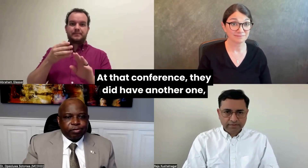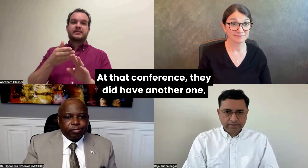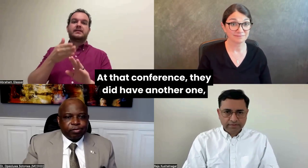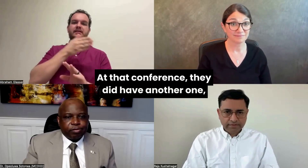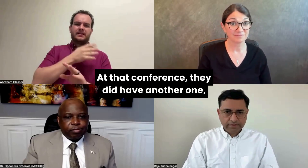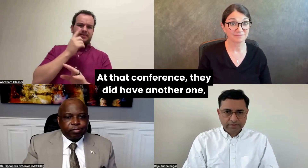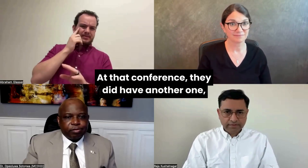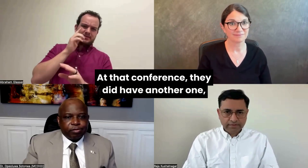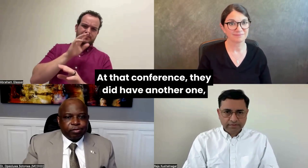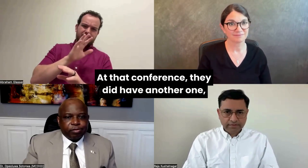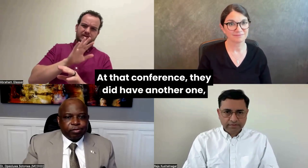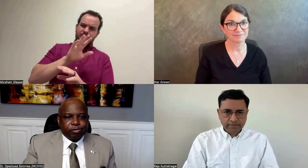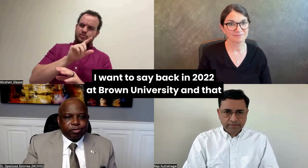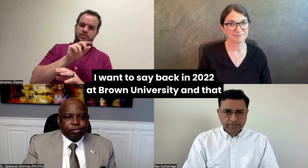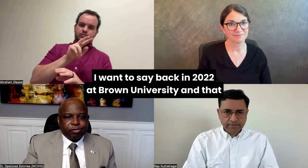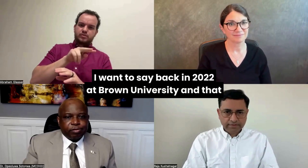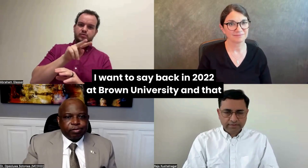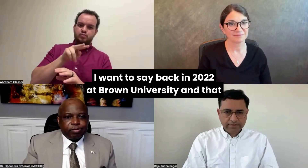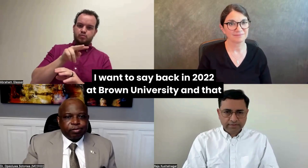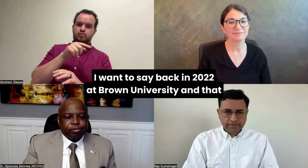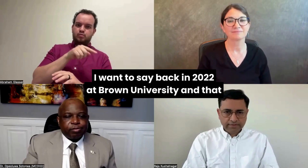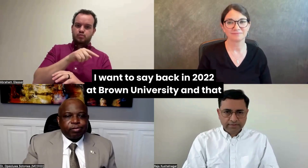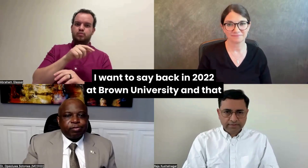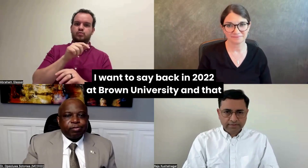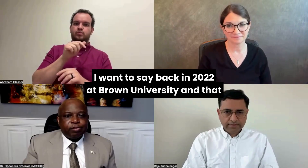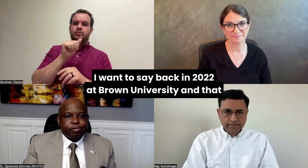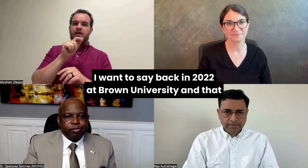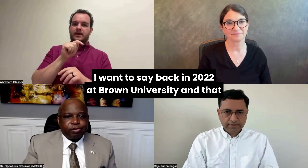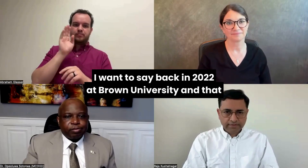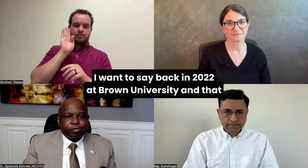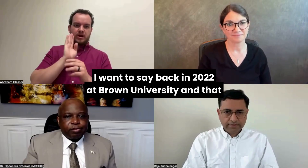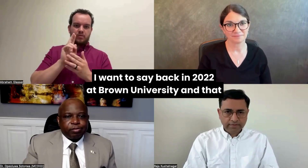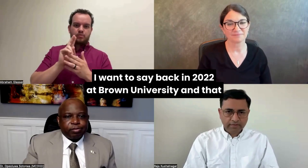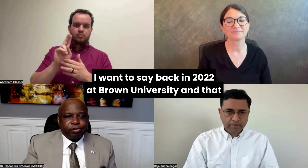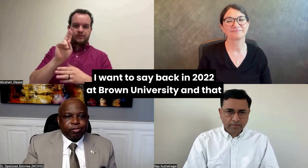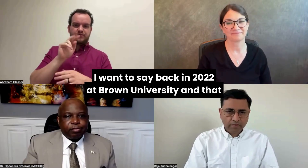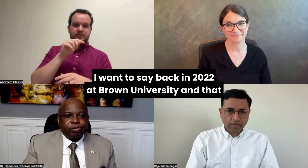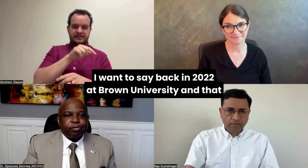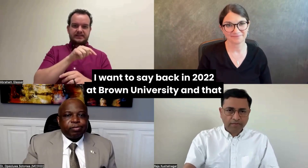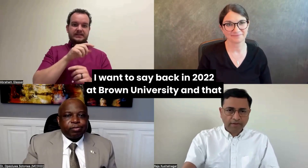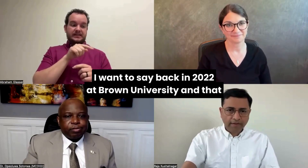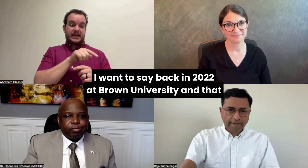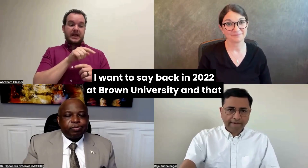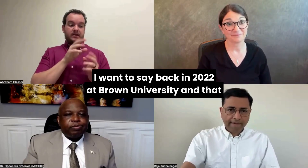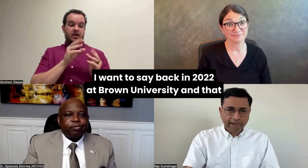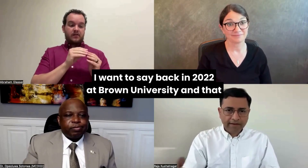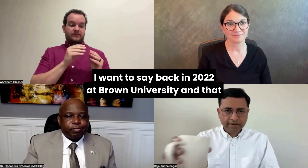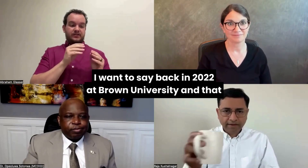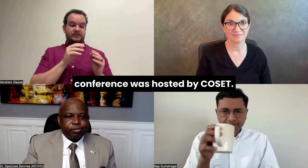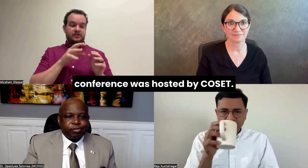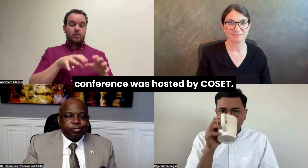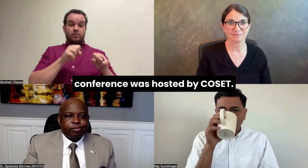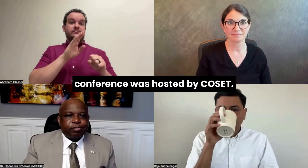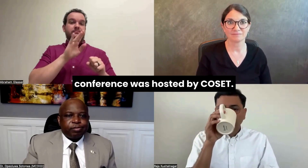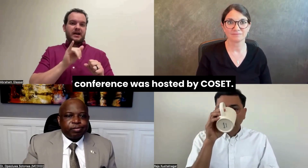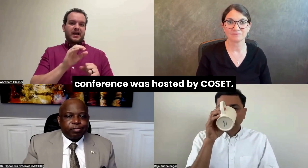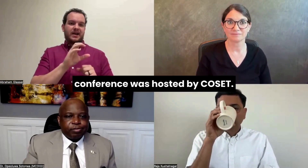I want to say back in 2022 at Brown University and that conference was hosted by COSET.